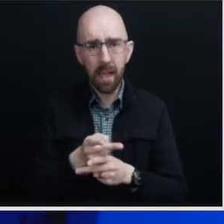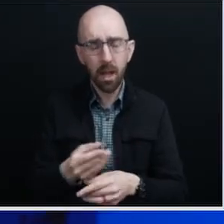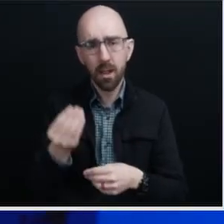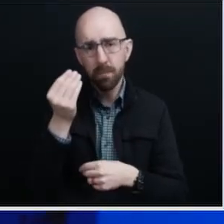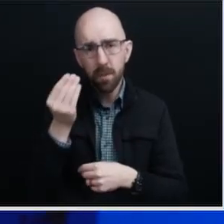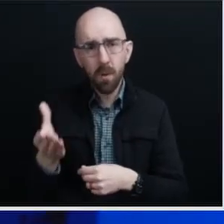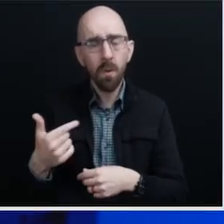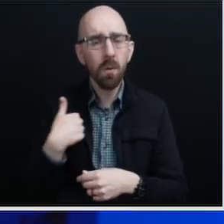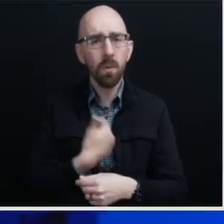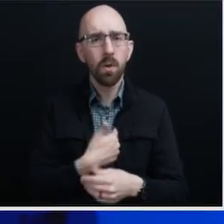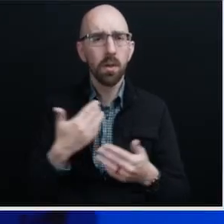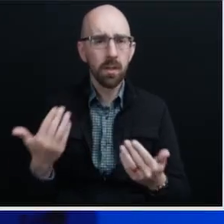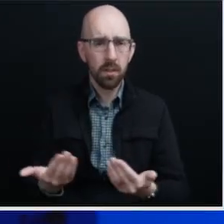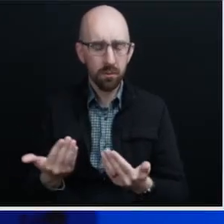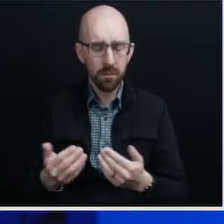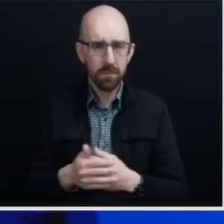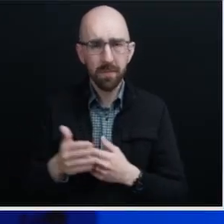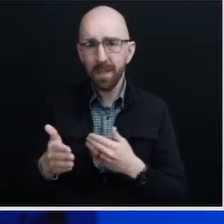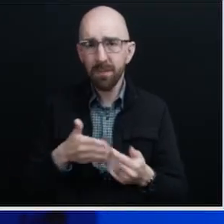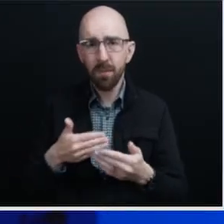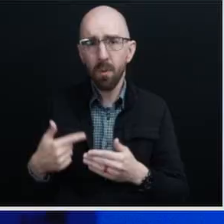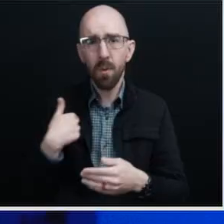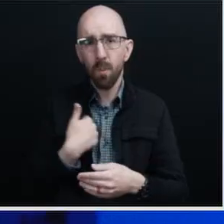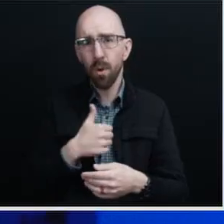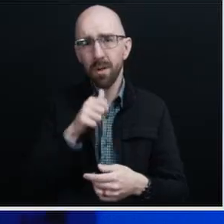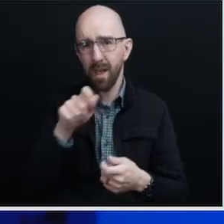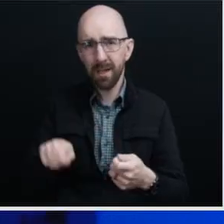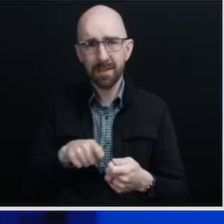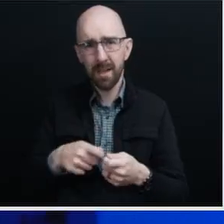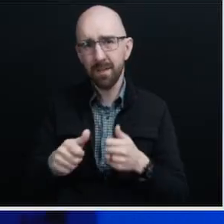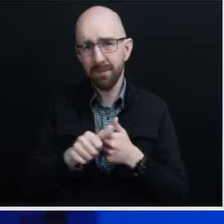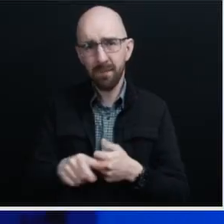here. You know, even though we're not necessarily following them throughout their whole journey,